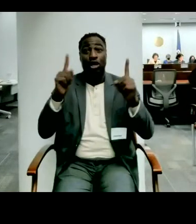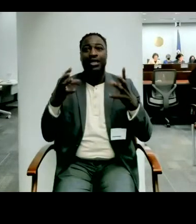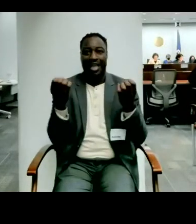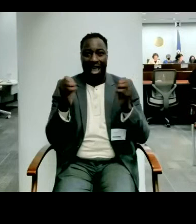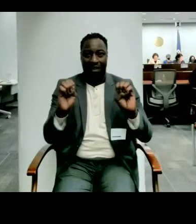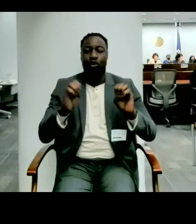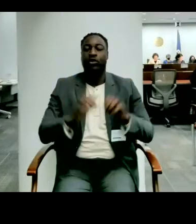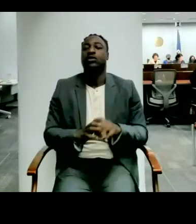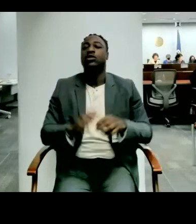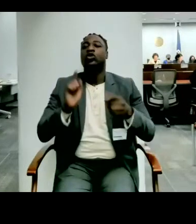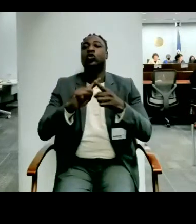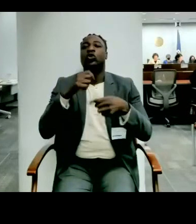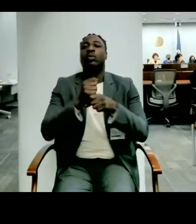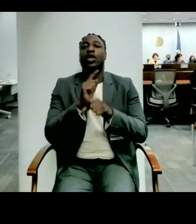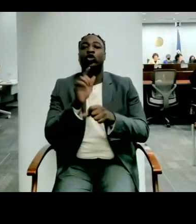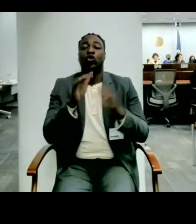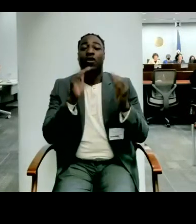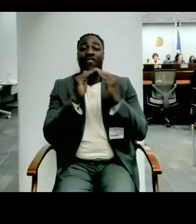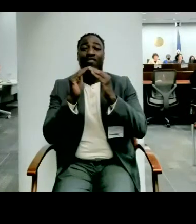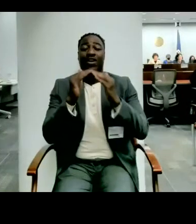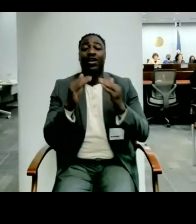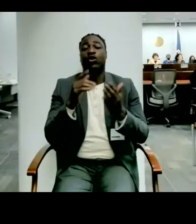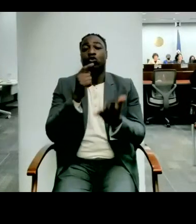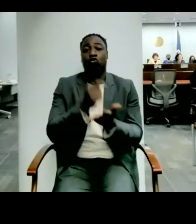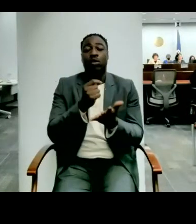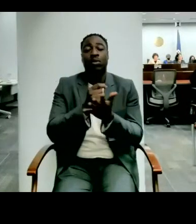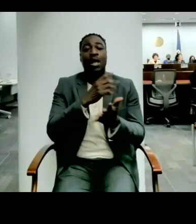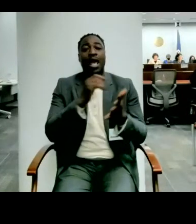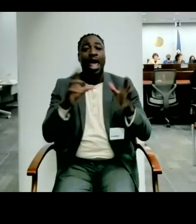To ensure fair treatment in equal opportunity for women